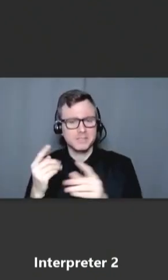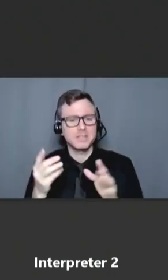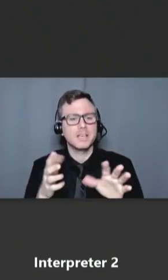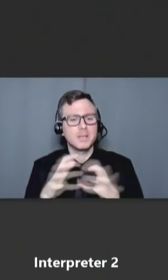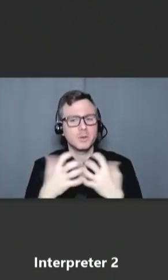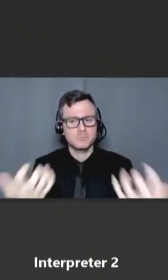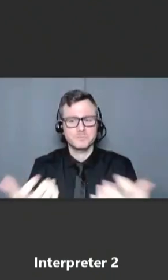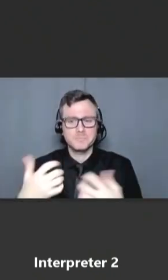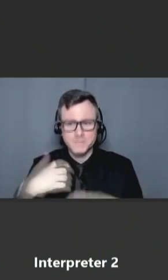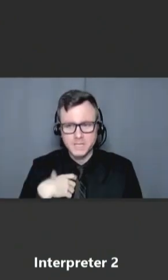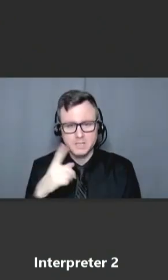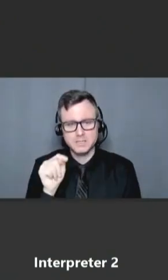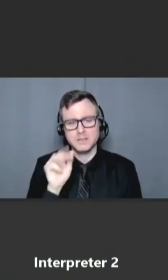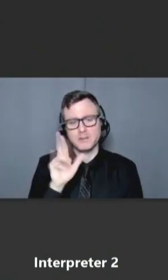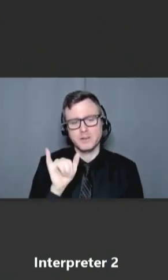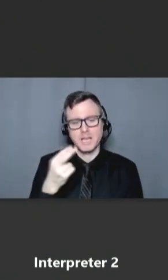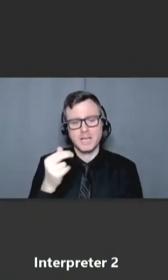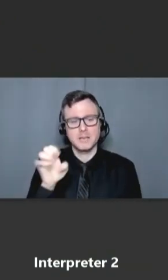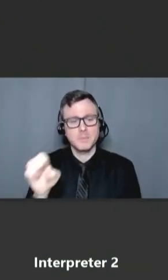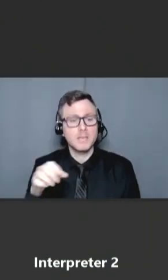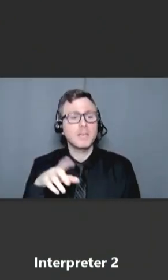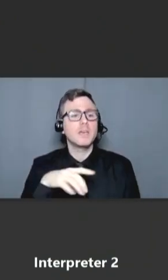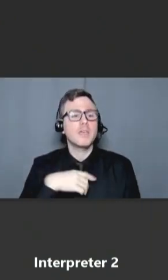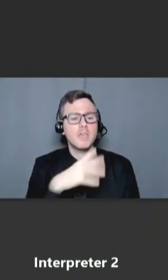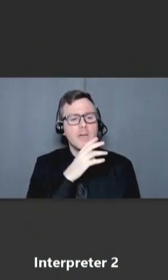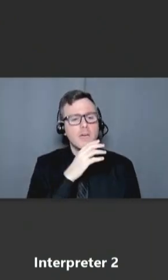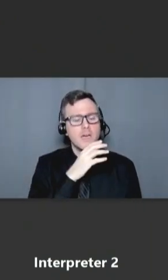again, is Tari Hanneman. I am the director of the health and aging program for the Human Rights